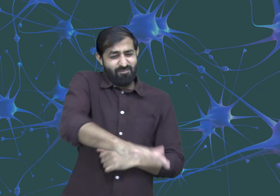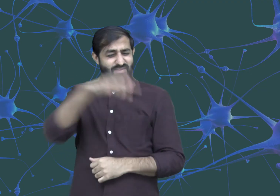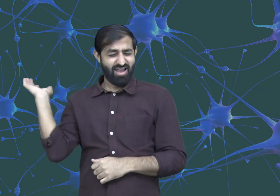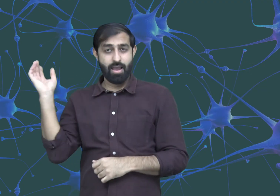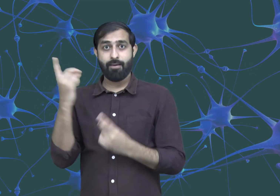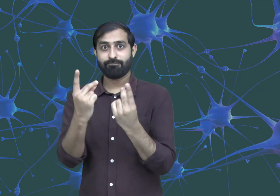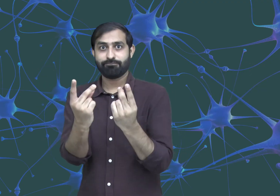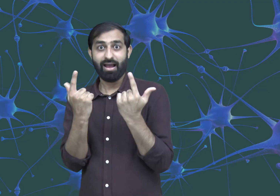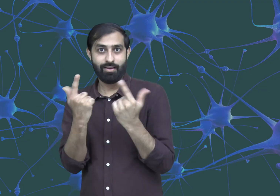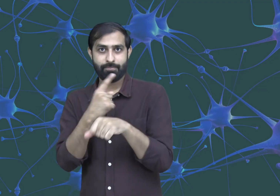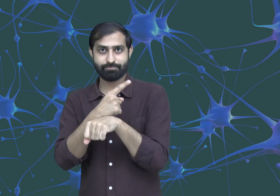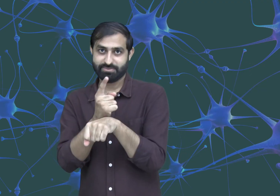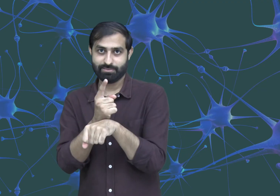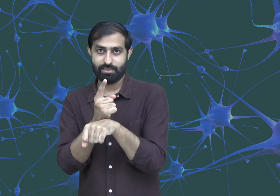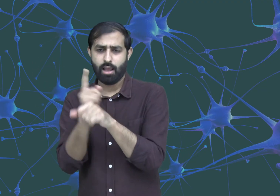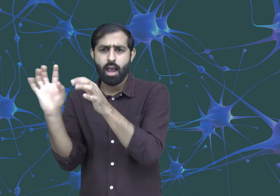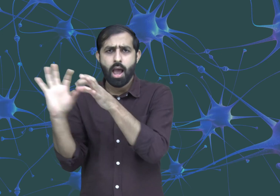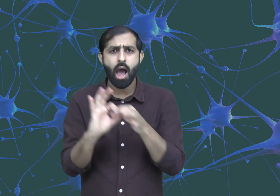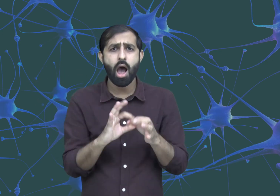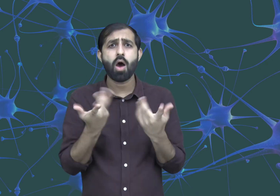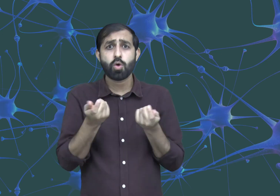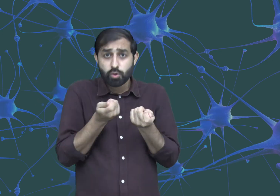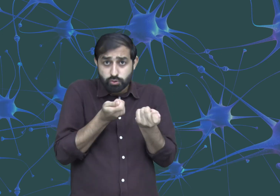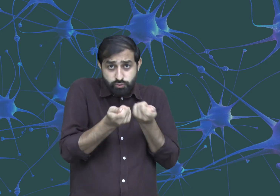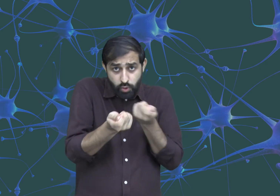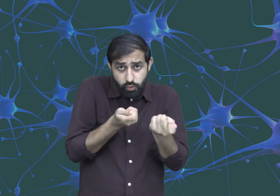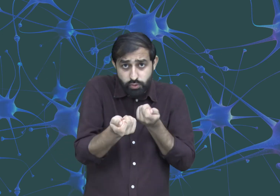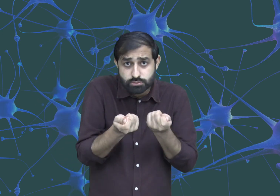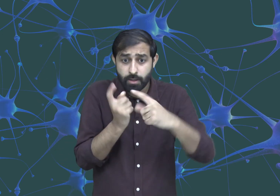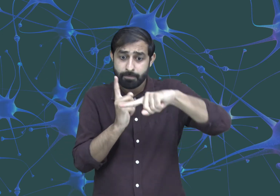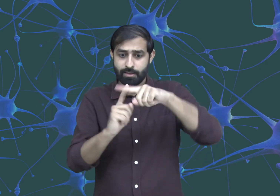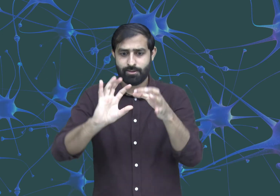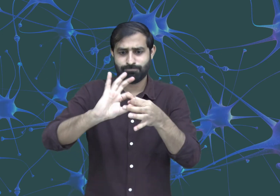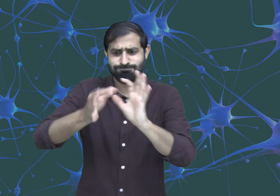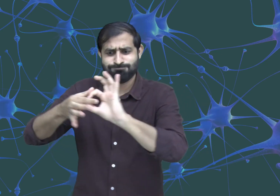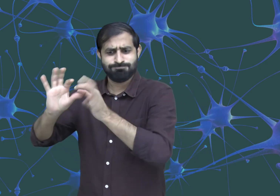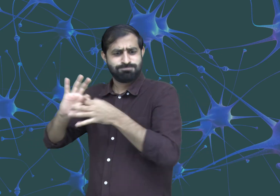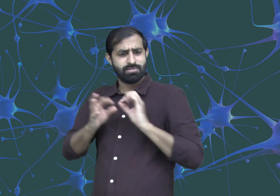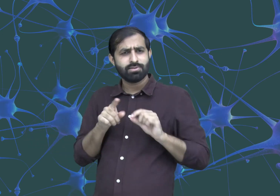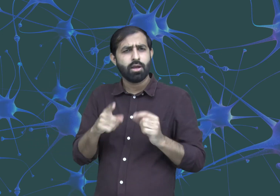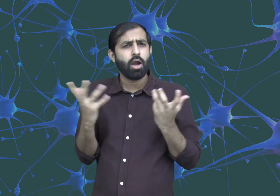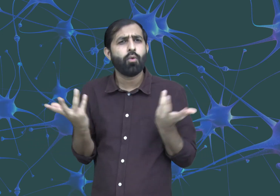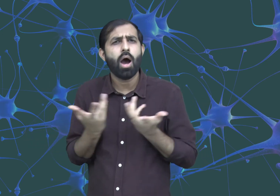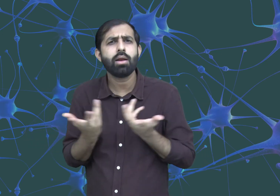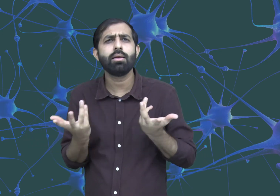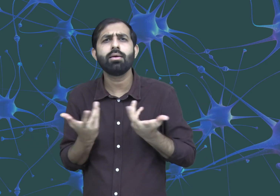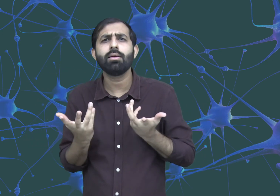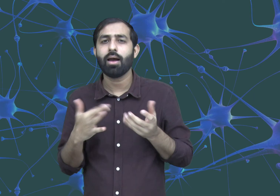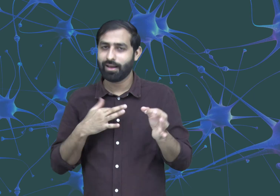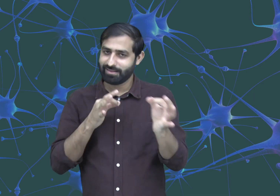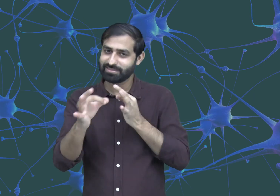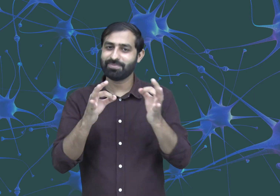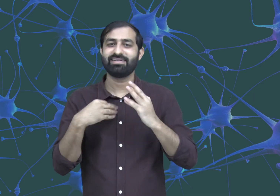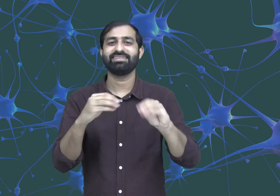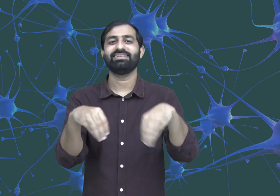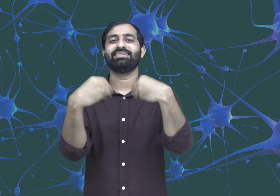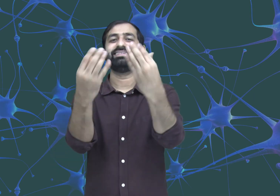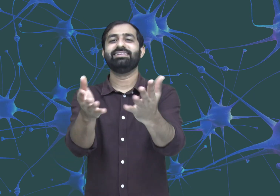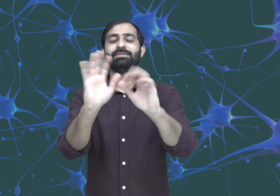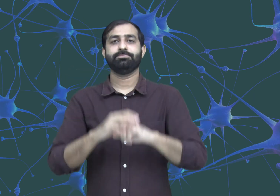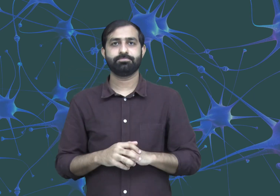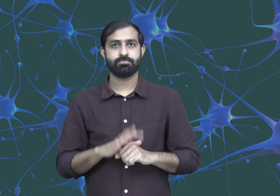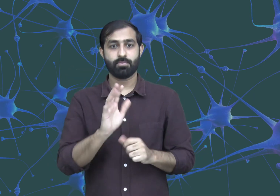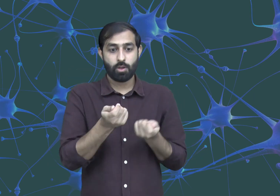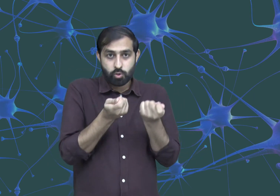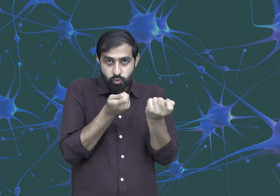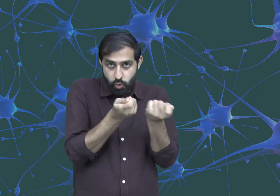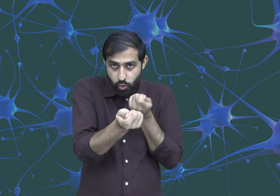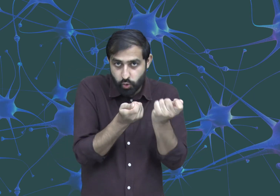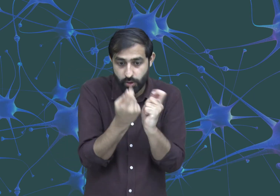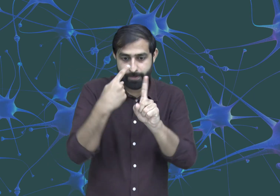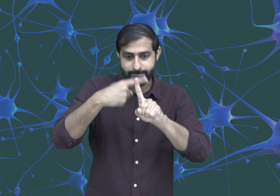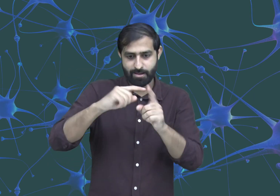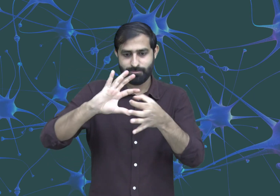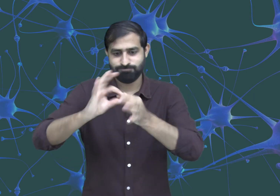How do living things control and coordinate for reflex actions? Let me tell you.